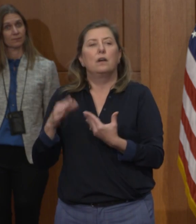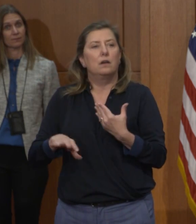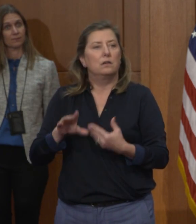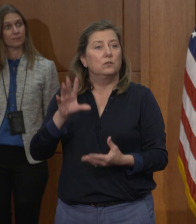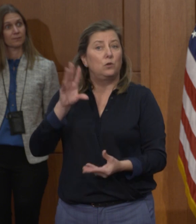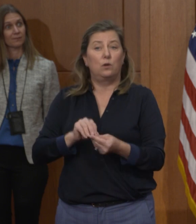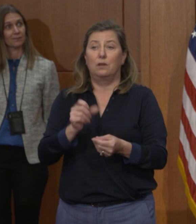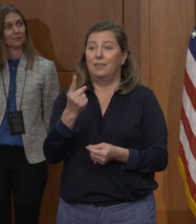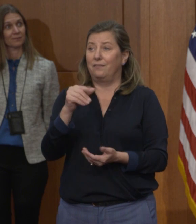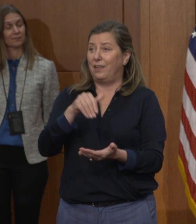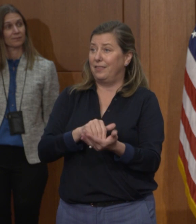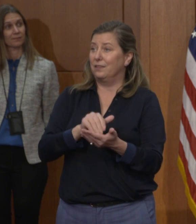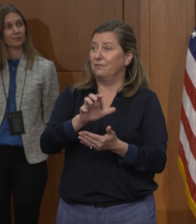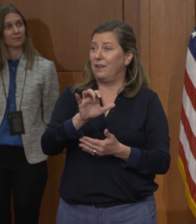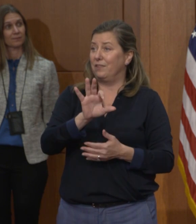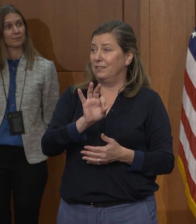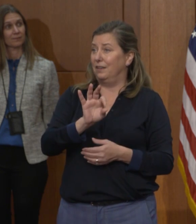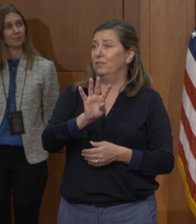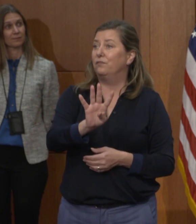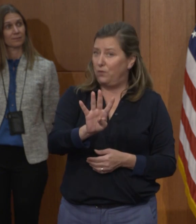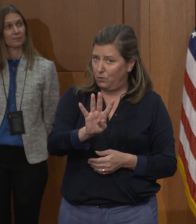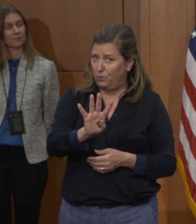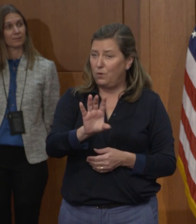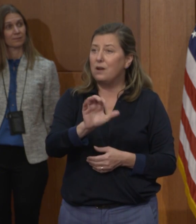Just an update on the cases that we have of covet 19 in the Commonwealth as of